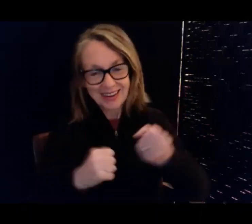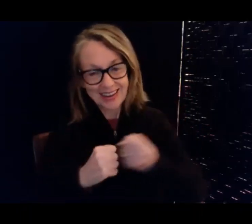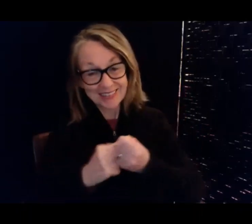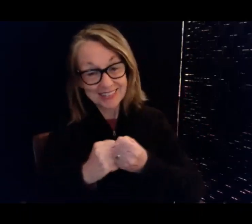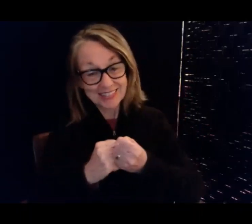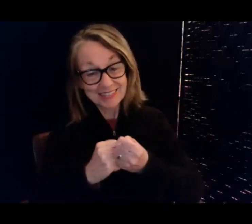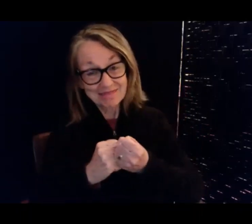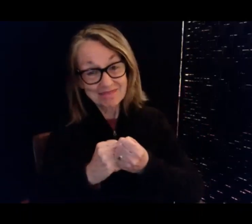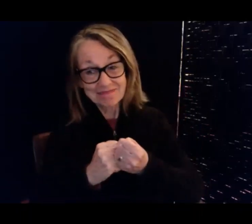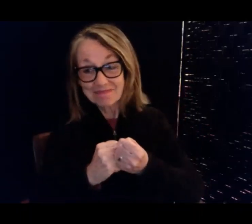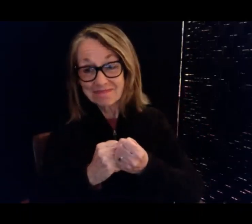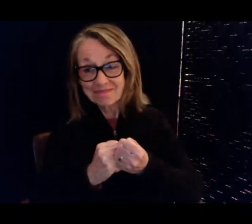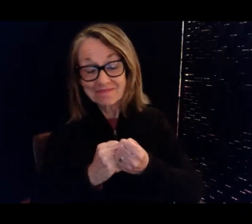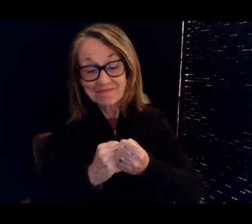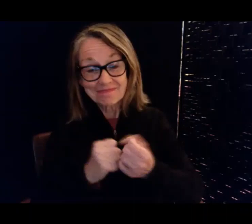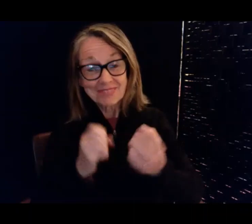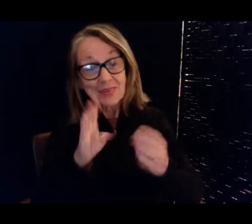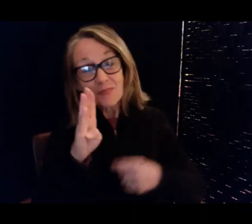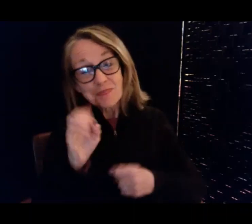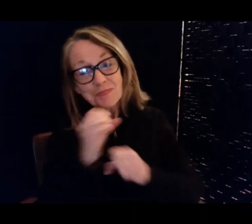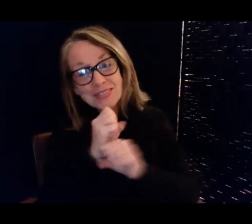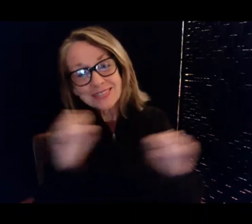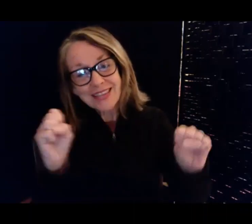be safe bye bye